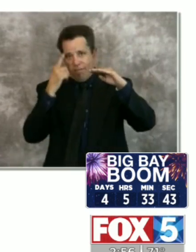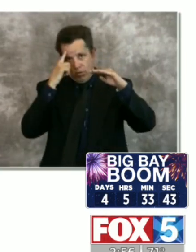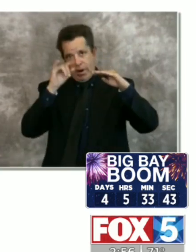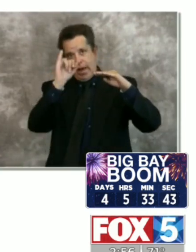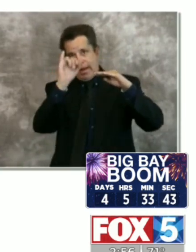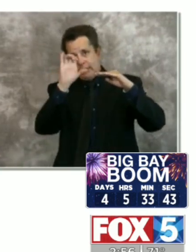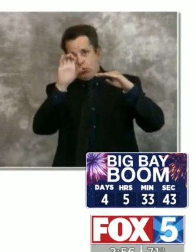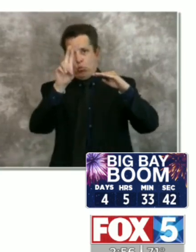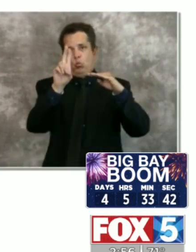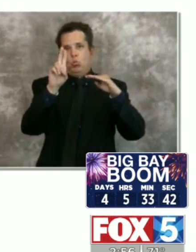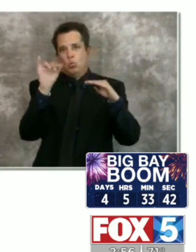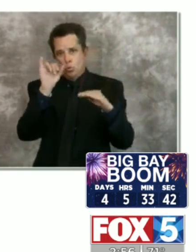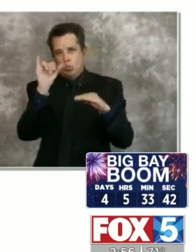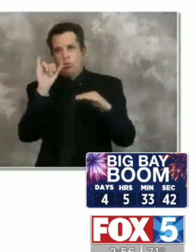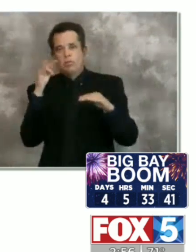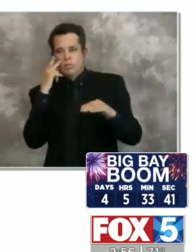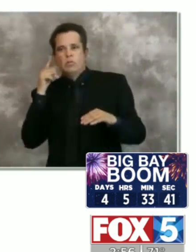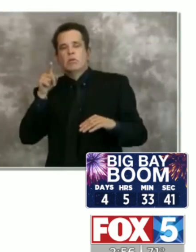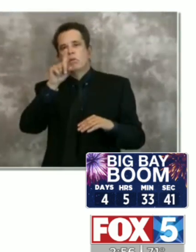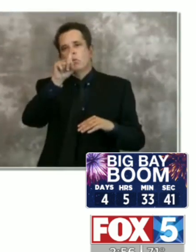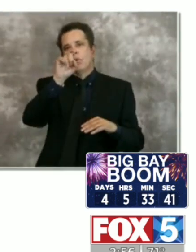OUT TO JUST UNDER THAT 4,000